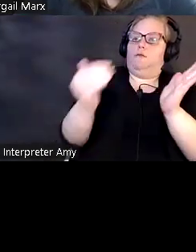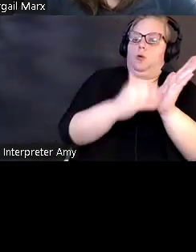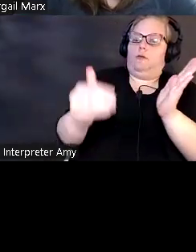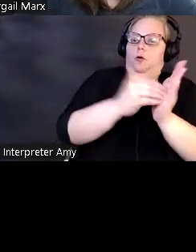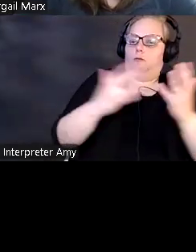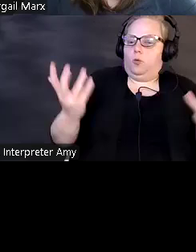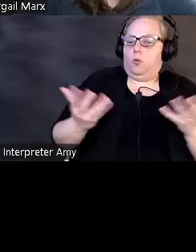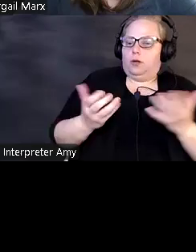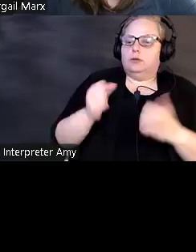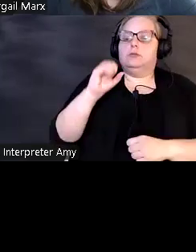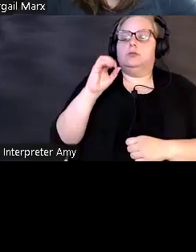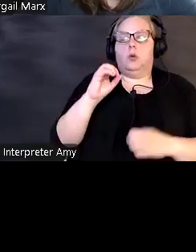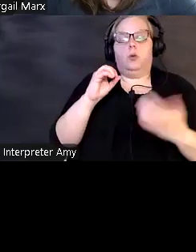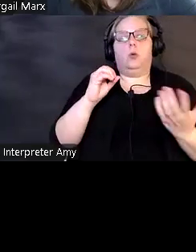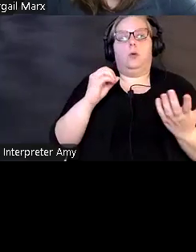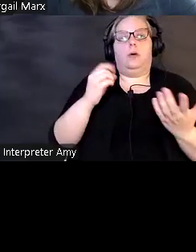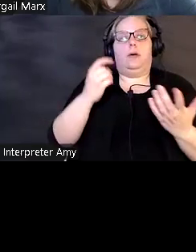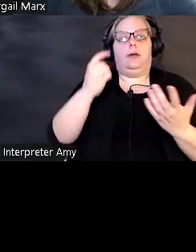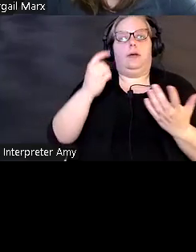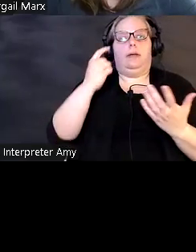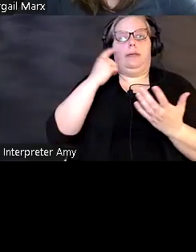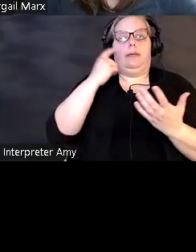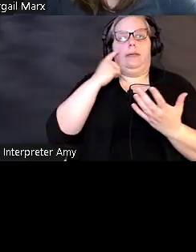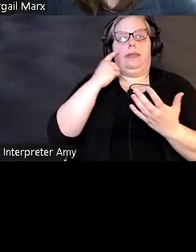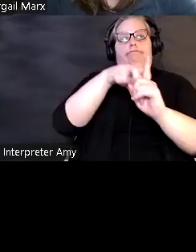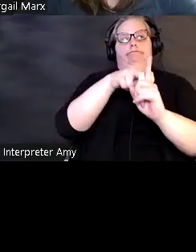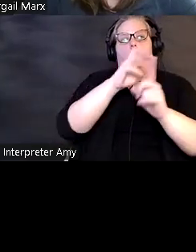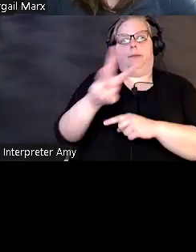And so I think going to the vendor websites is often a good place to go.